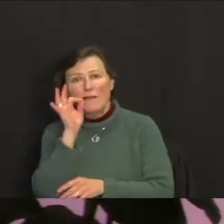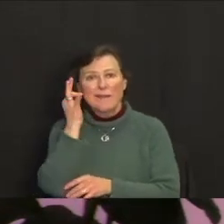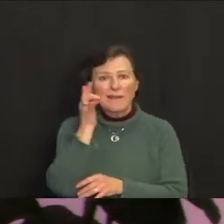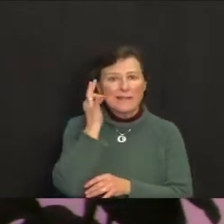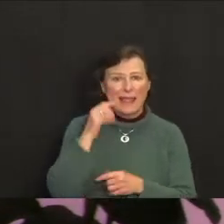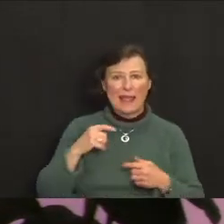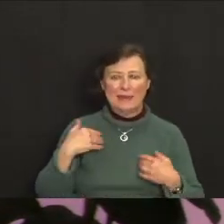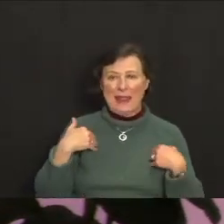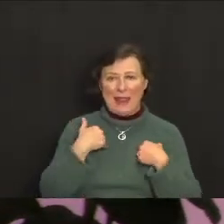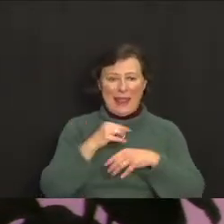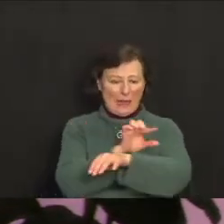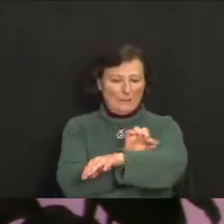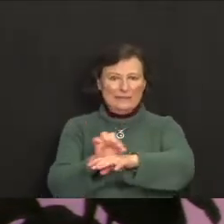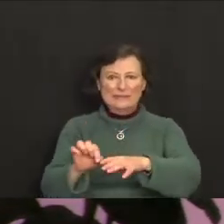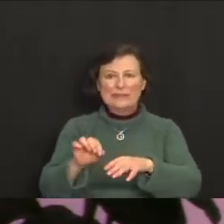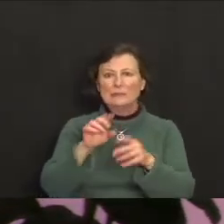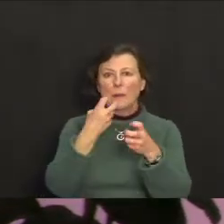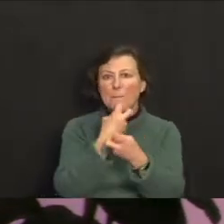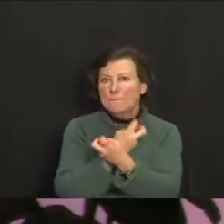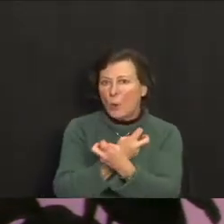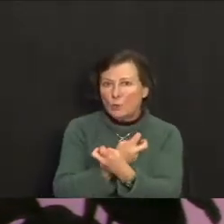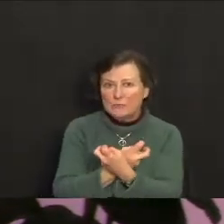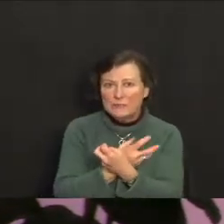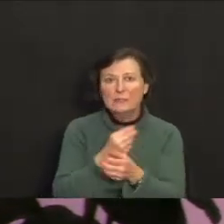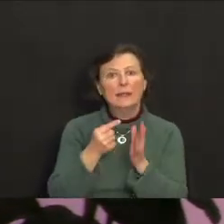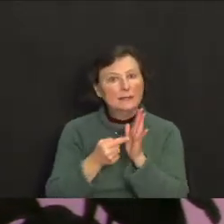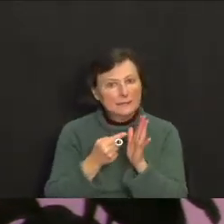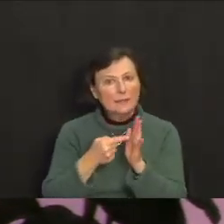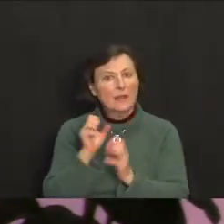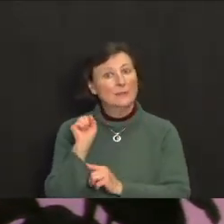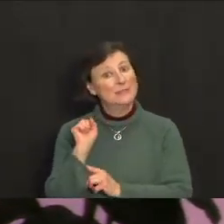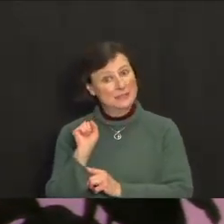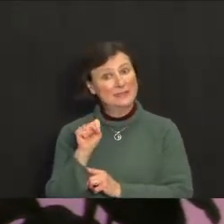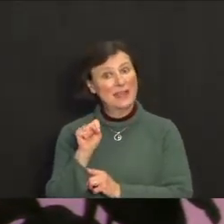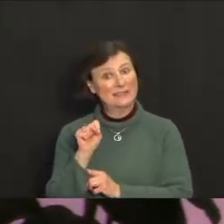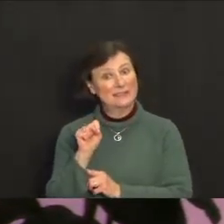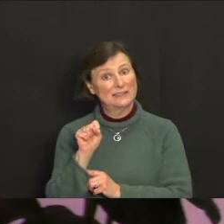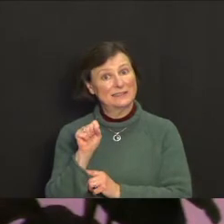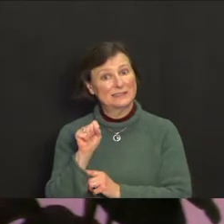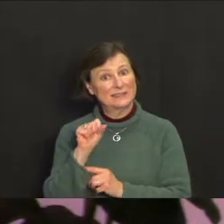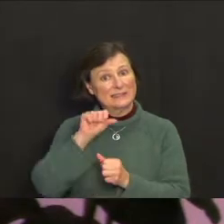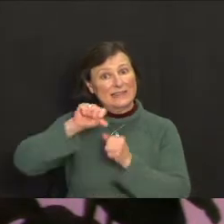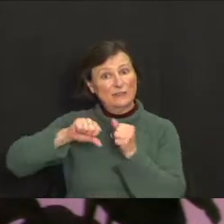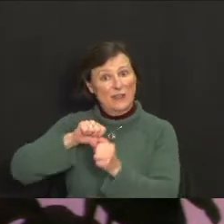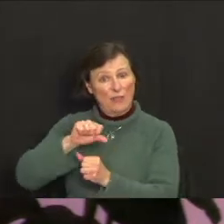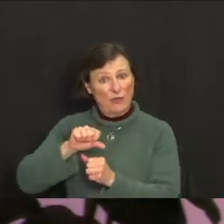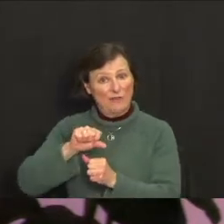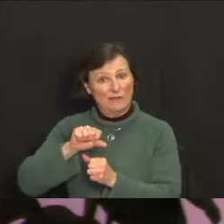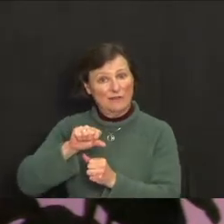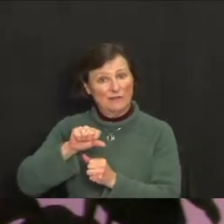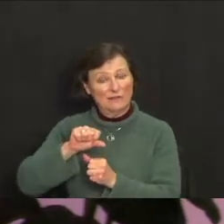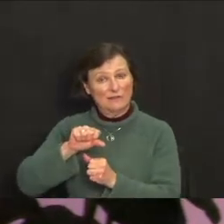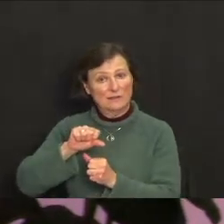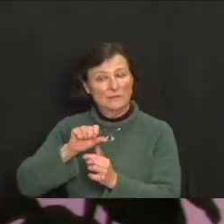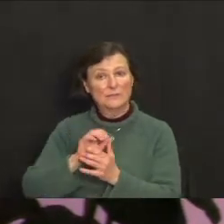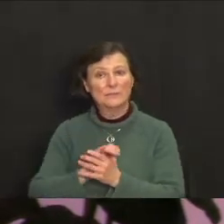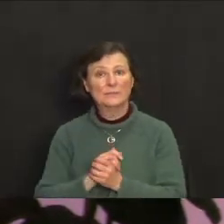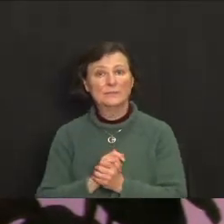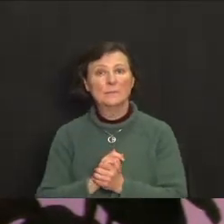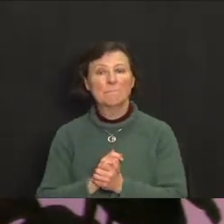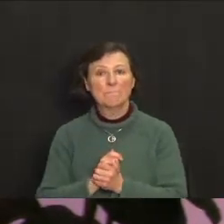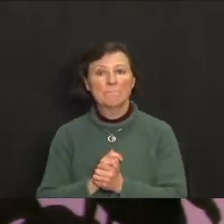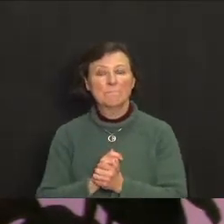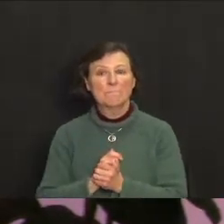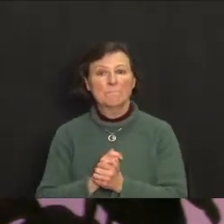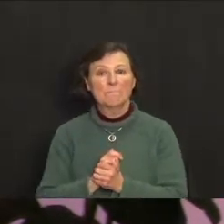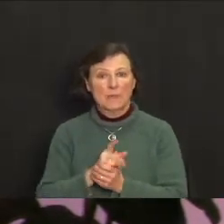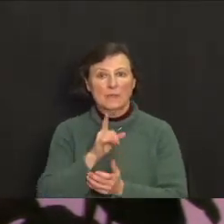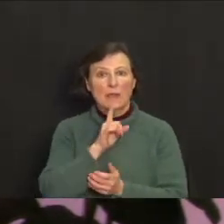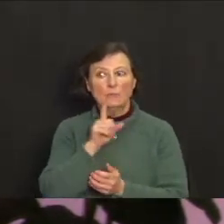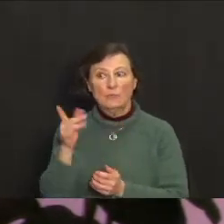toasted bones, and sometimes, yes ,each other. I'm sure that they would have preferred pangolins,